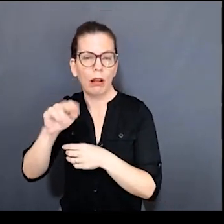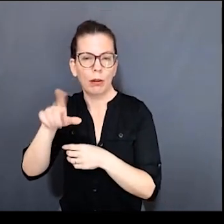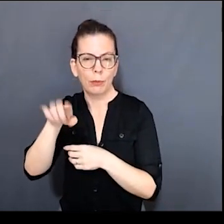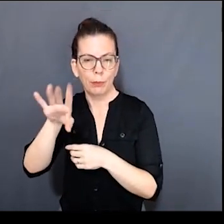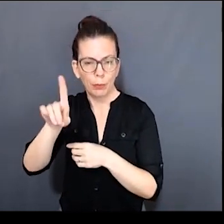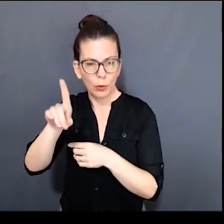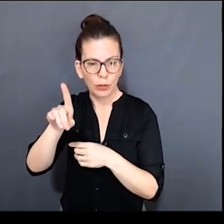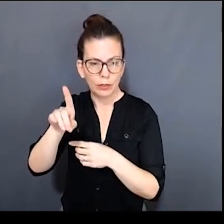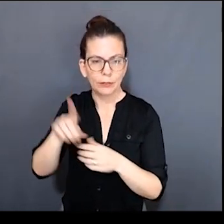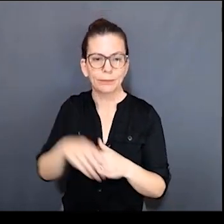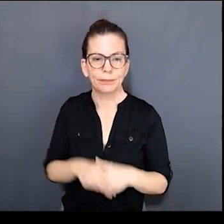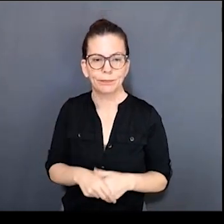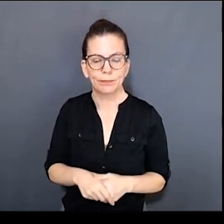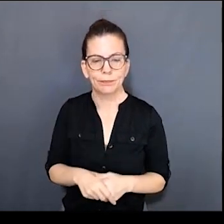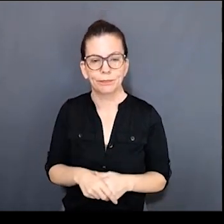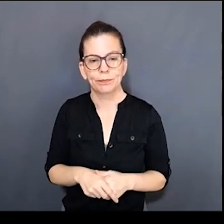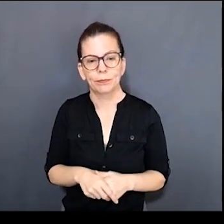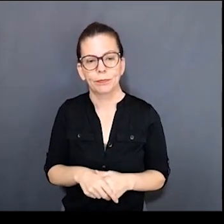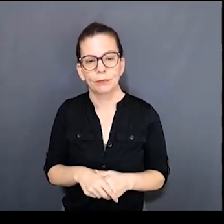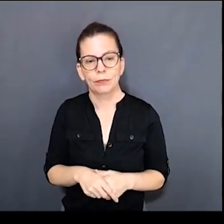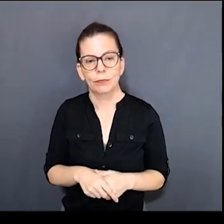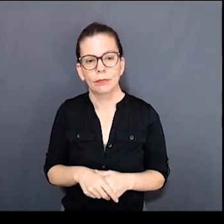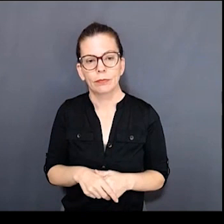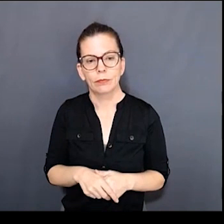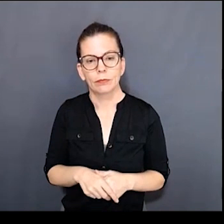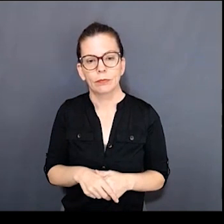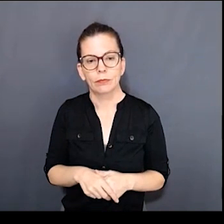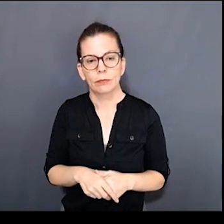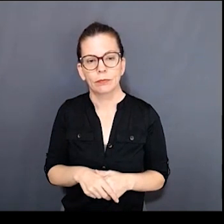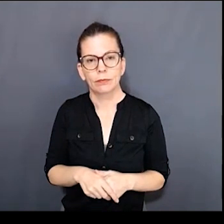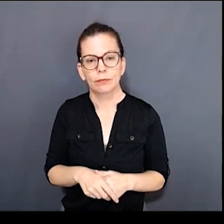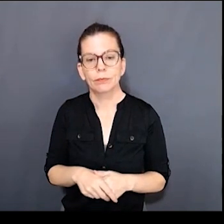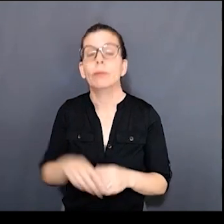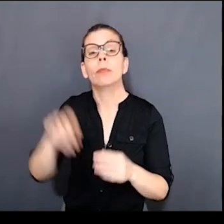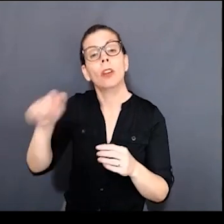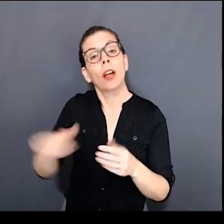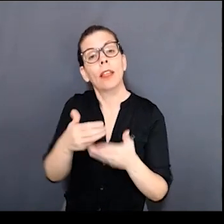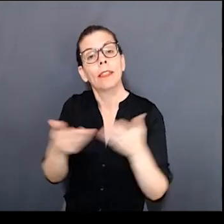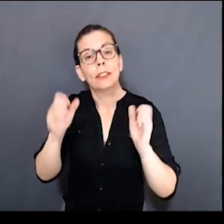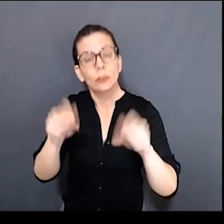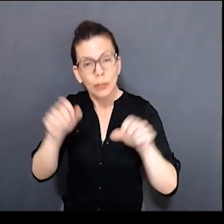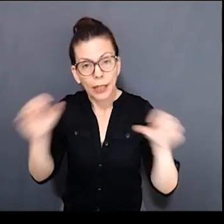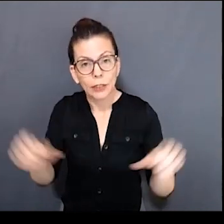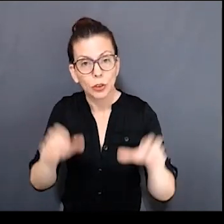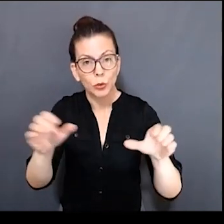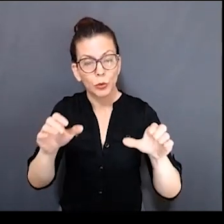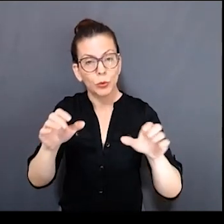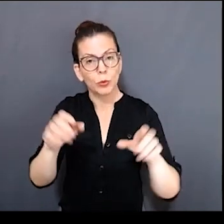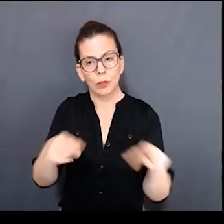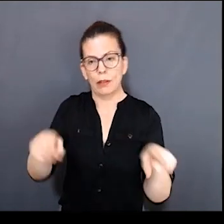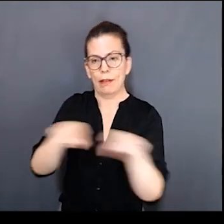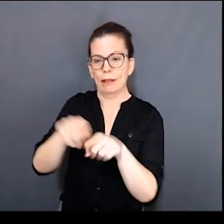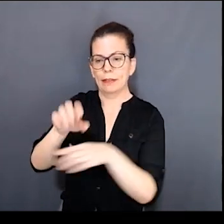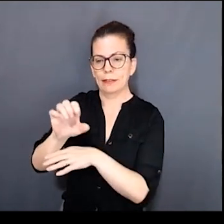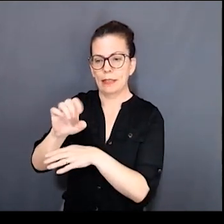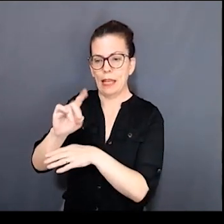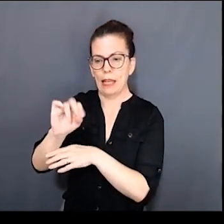Okay sorry, I went to the wrong place. Okay. The other thing that you could do as an Edge administrator